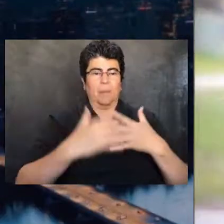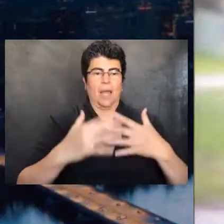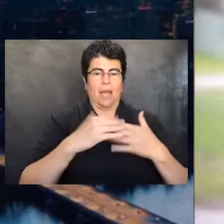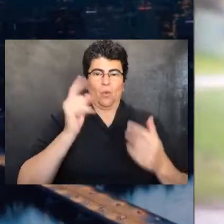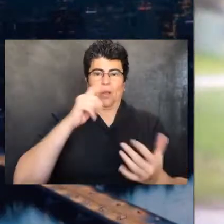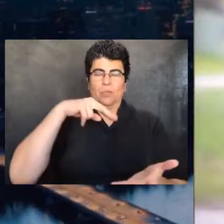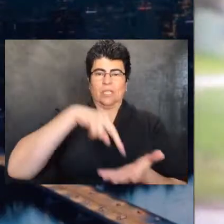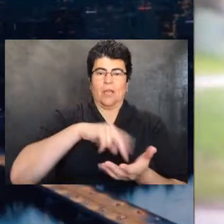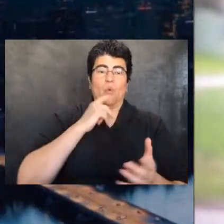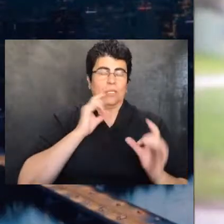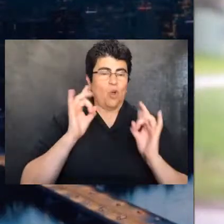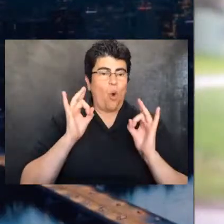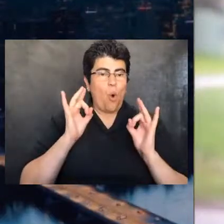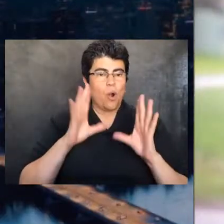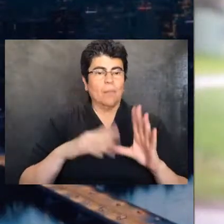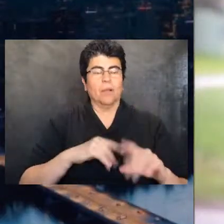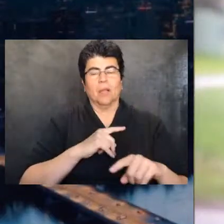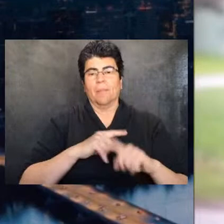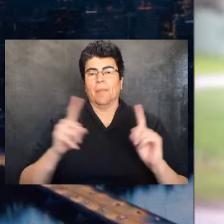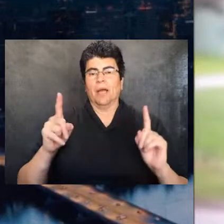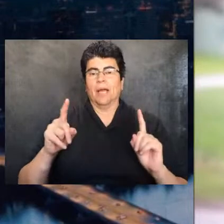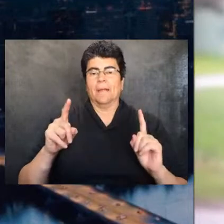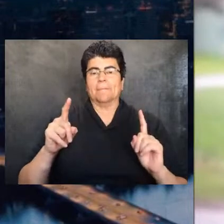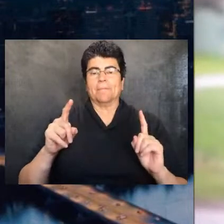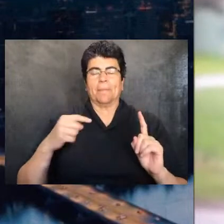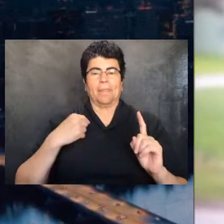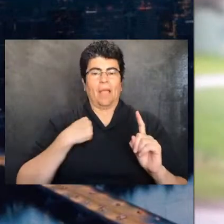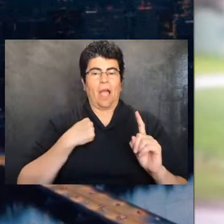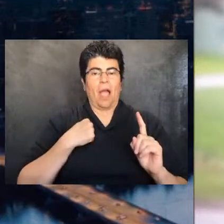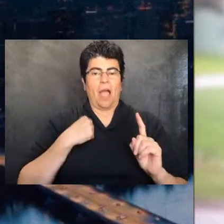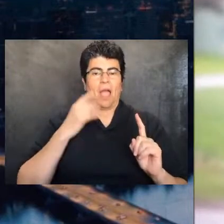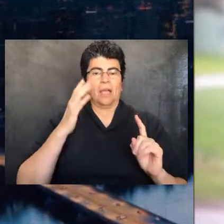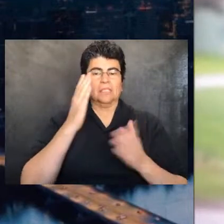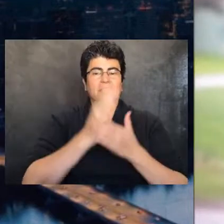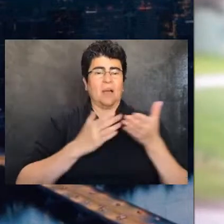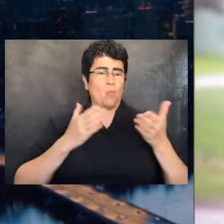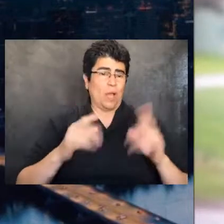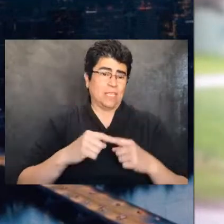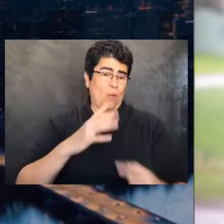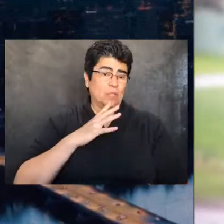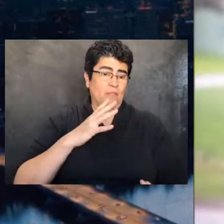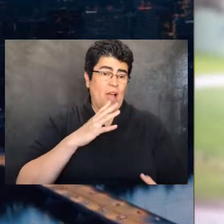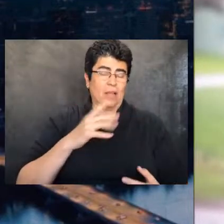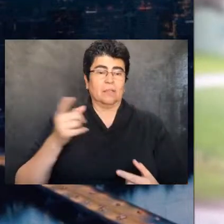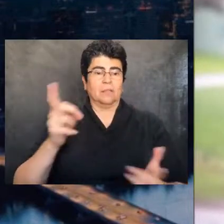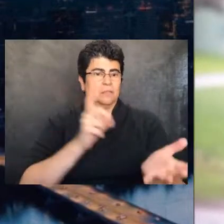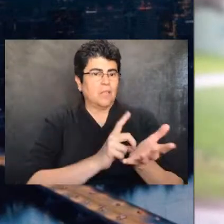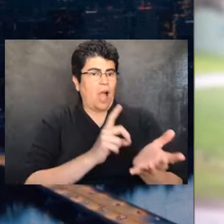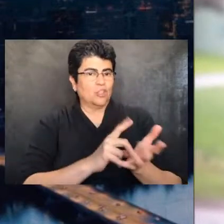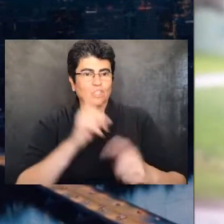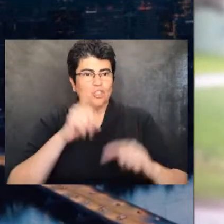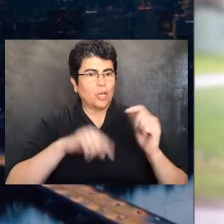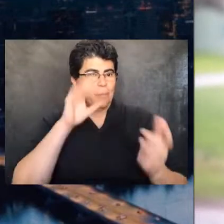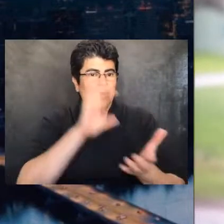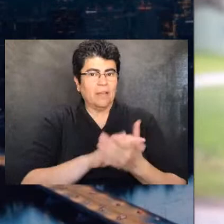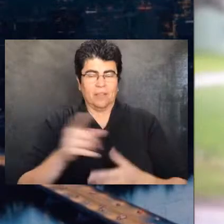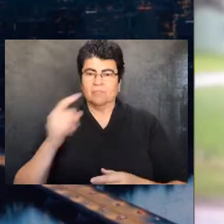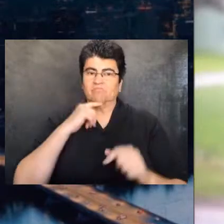It was horrible, but in some ways I was fine. The doctors couldn't believe it? They couldn't believe it.